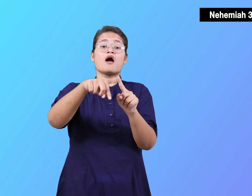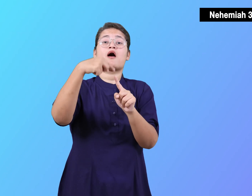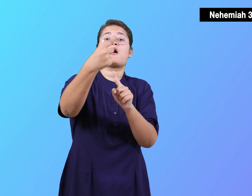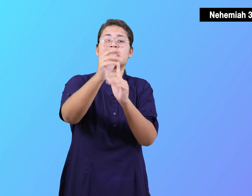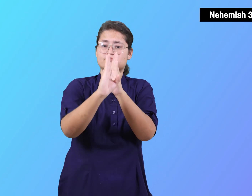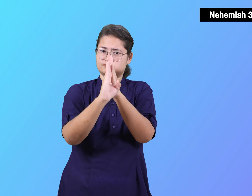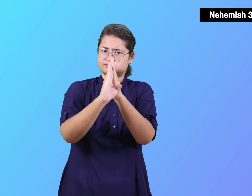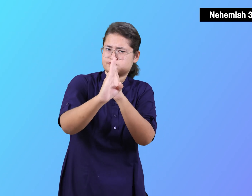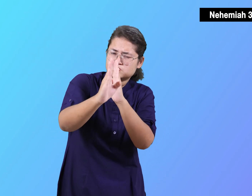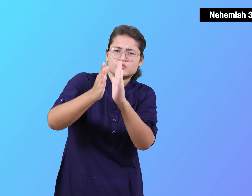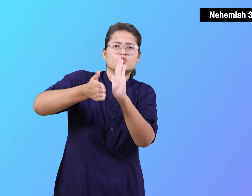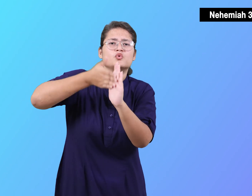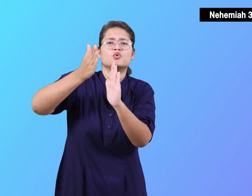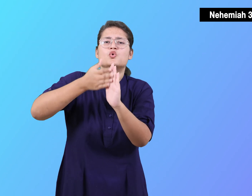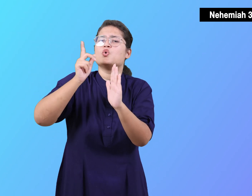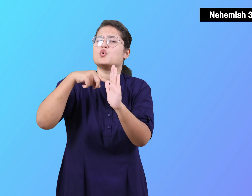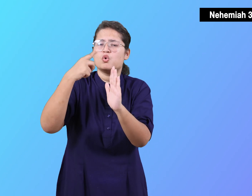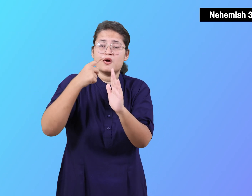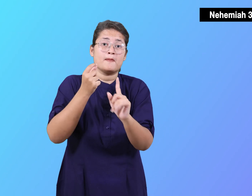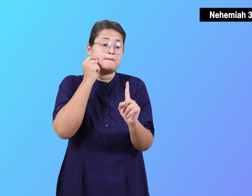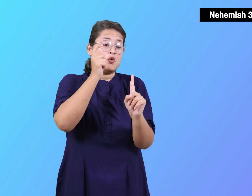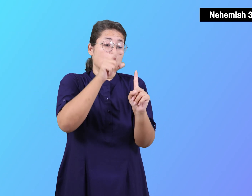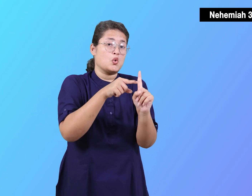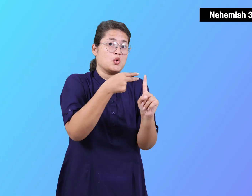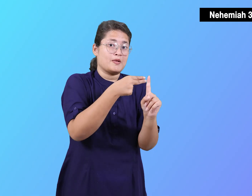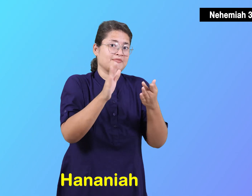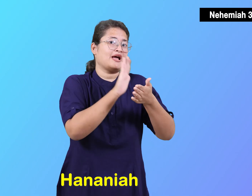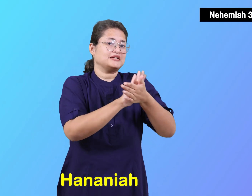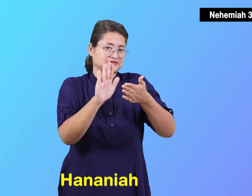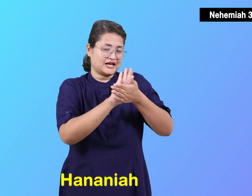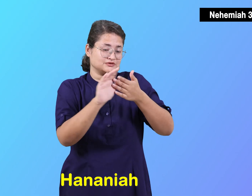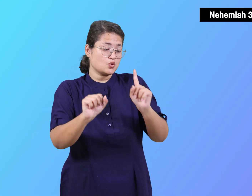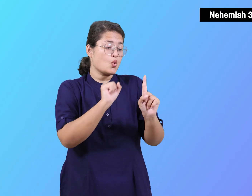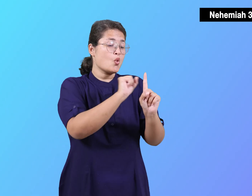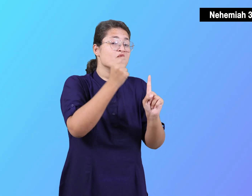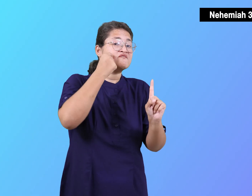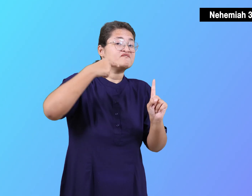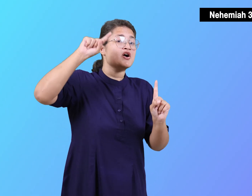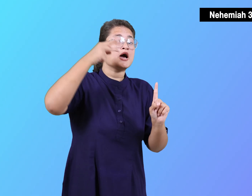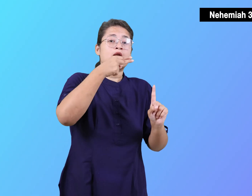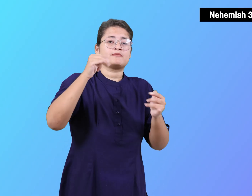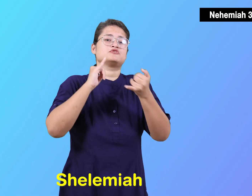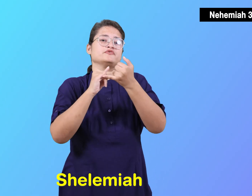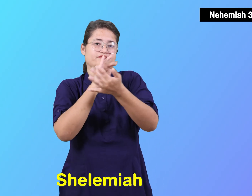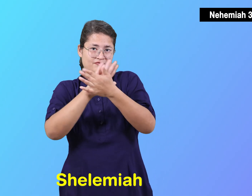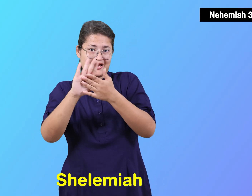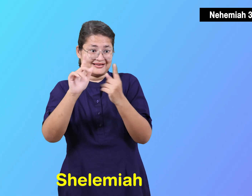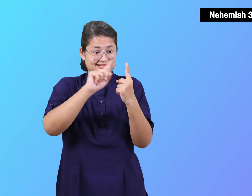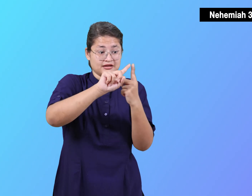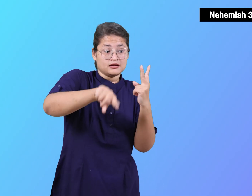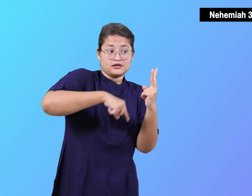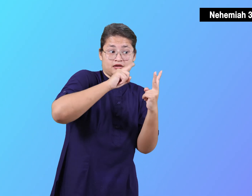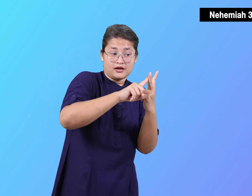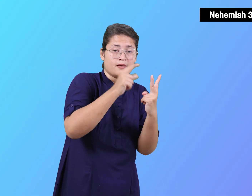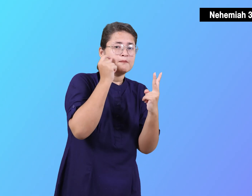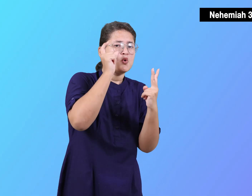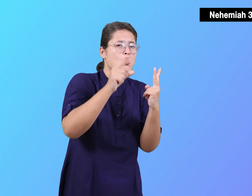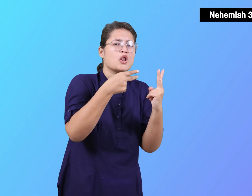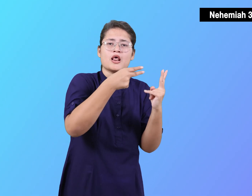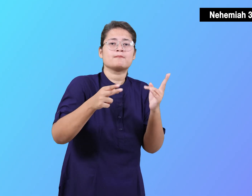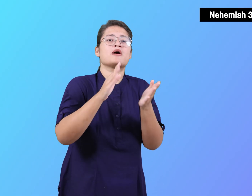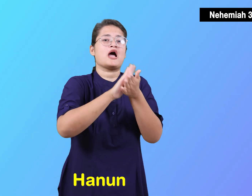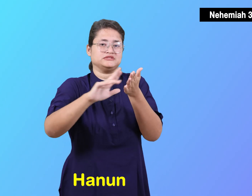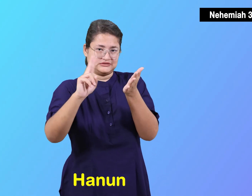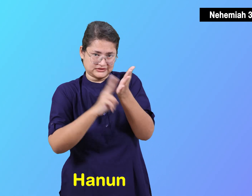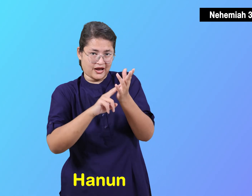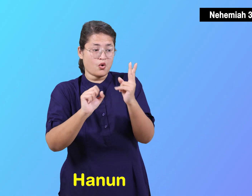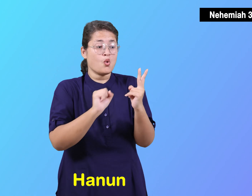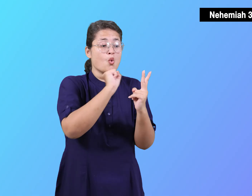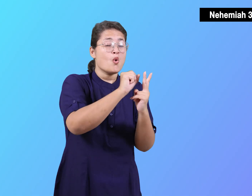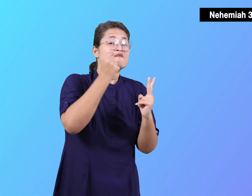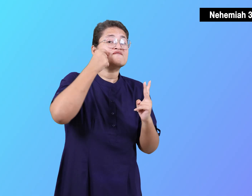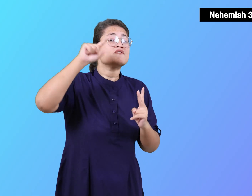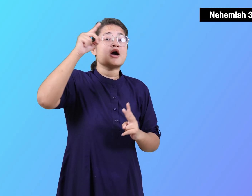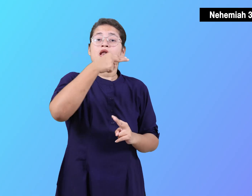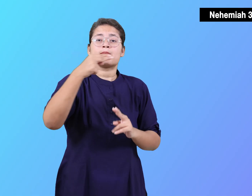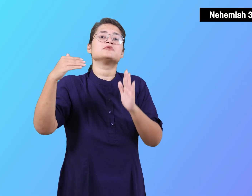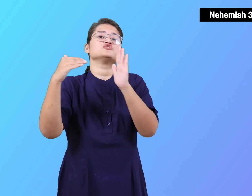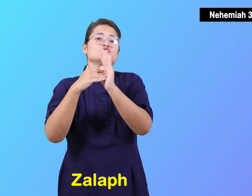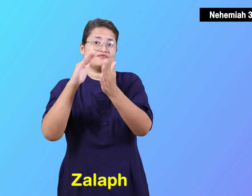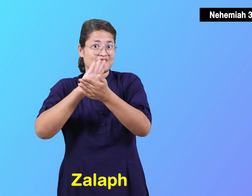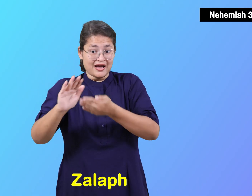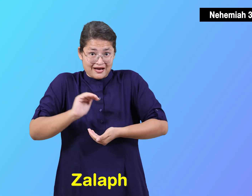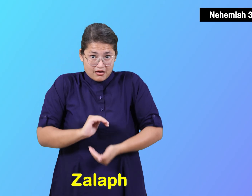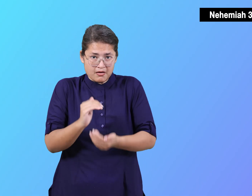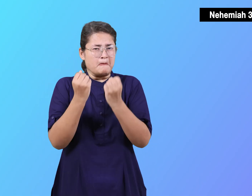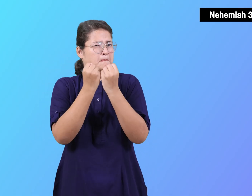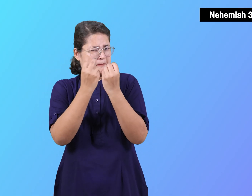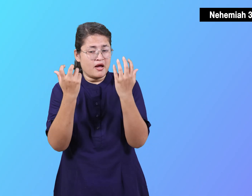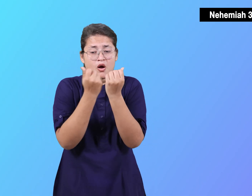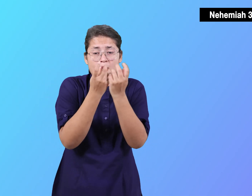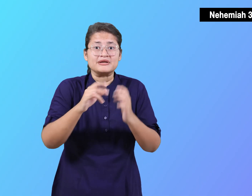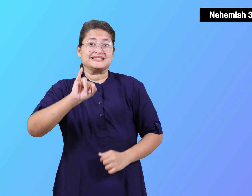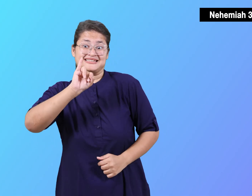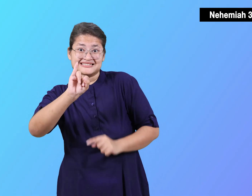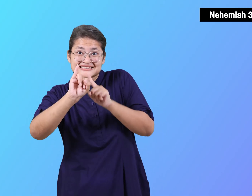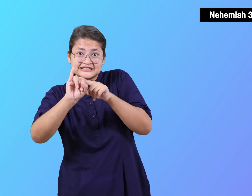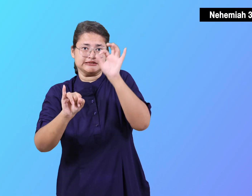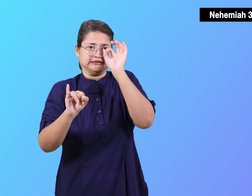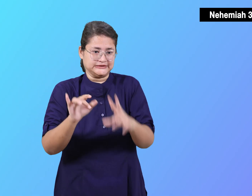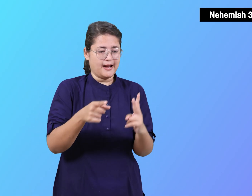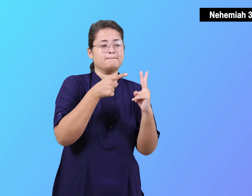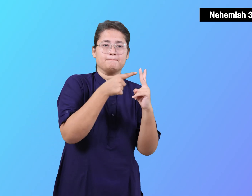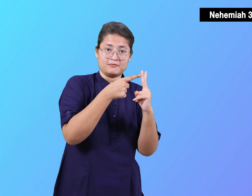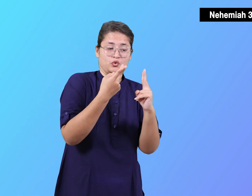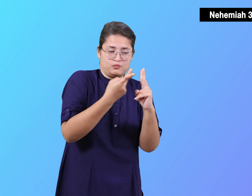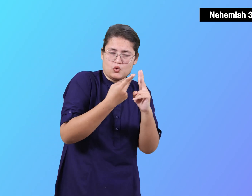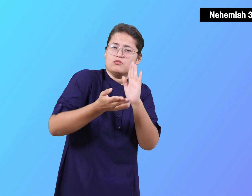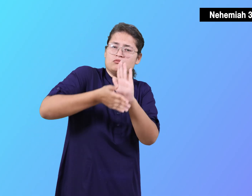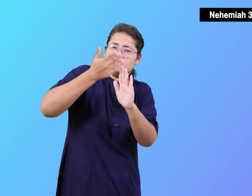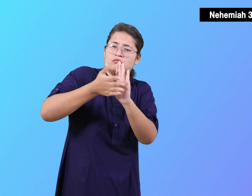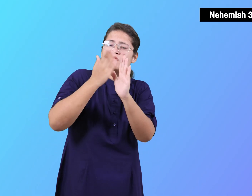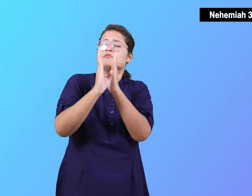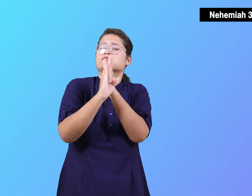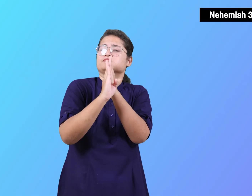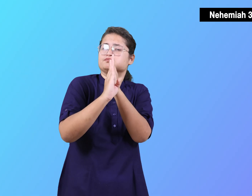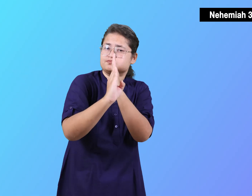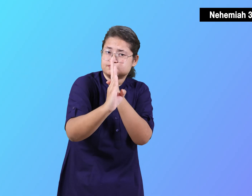Hananiah son of Shelemiah and Hanun son of Zalaph repaired the rest of that section of wall. (Hanun was Zalaph’s sixth son.)